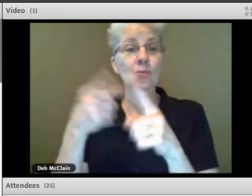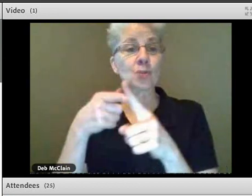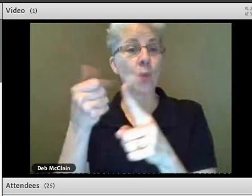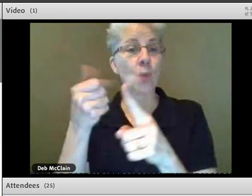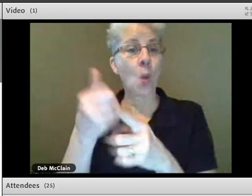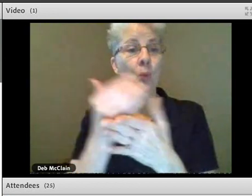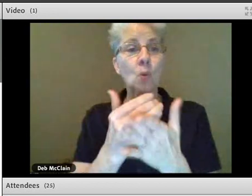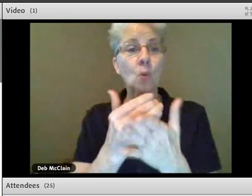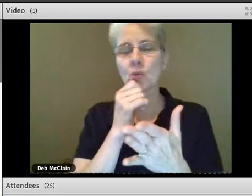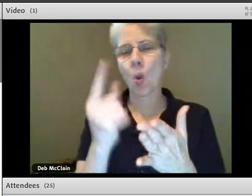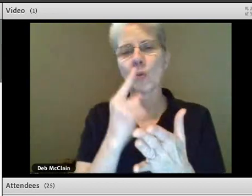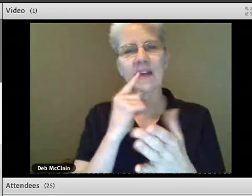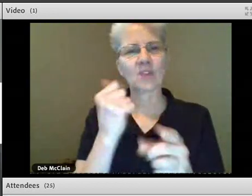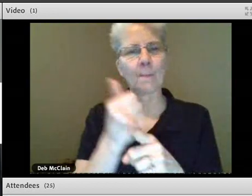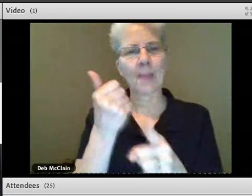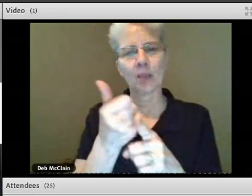so you don't always have to make the content.